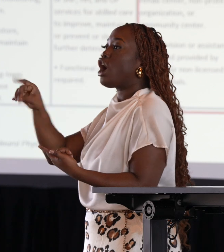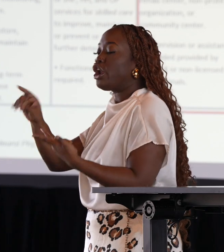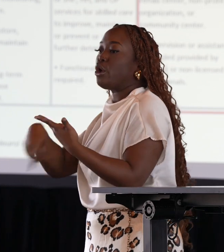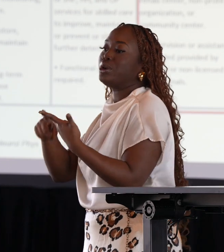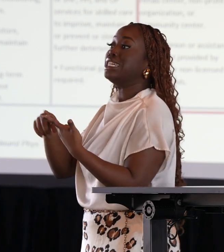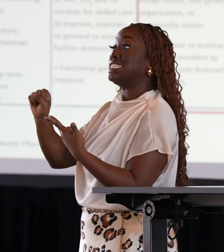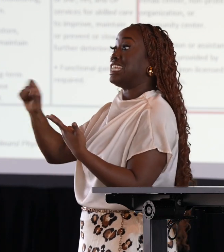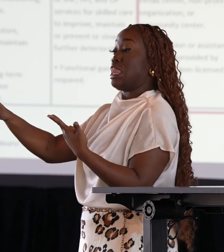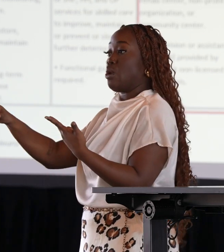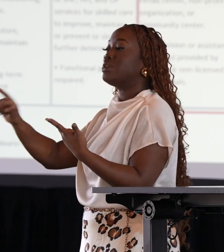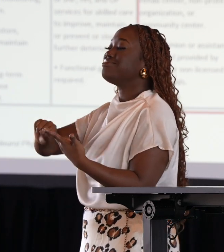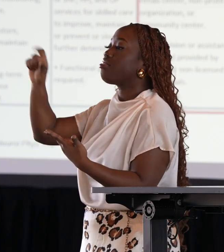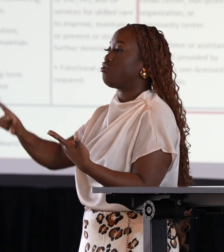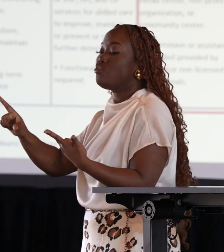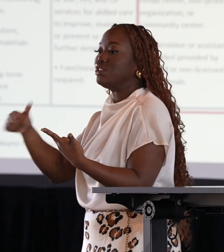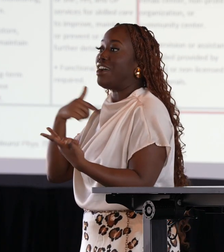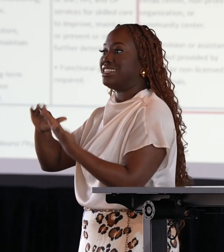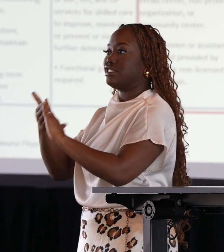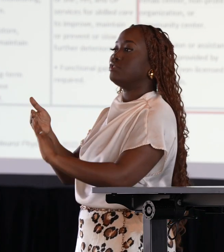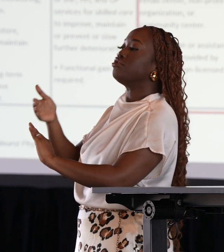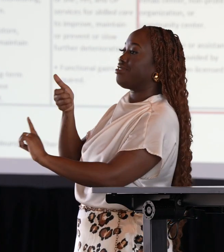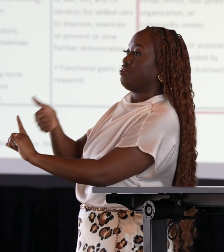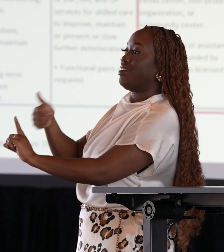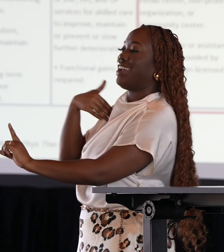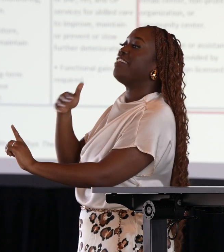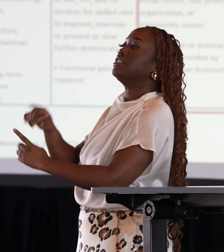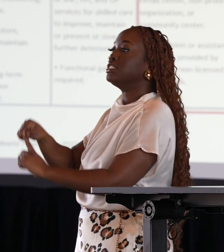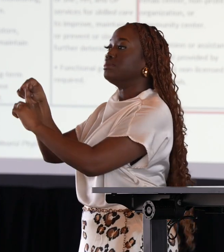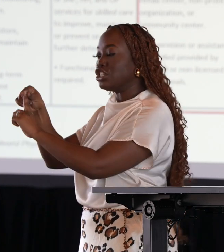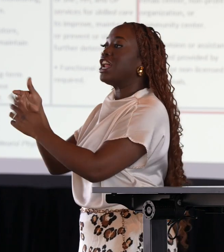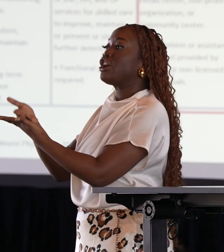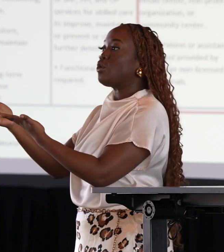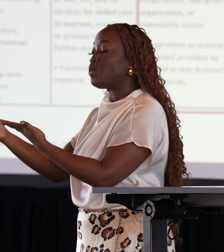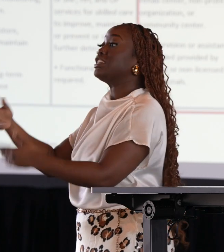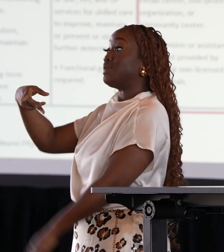Orthwine Center where you have a center that has specialized equipment and extra physiologists that are trained